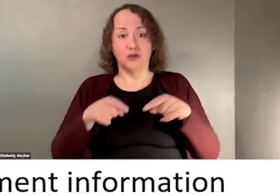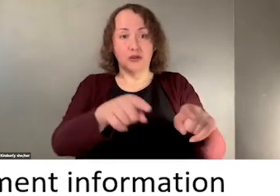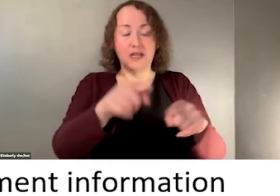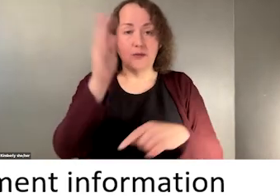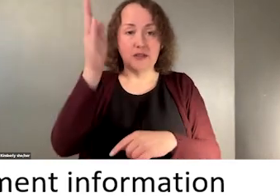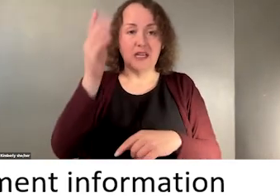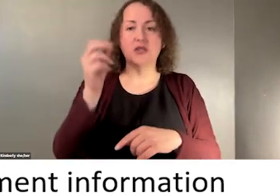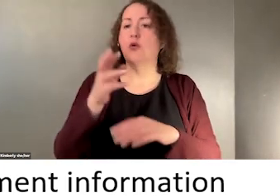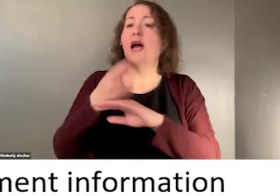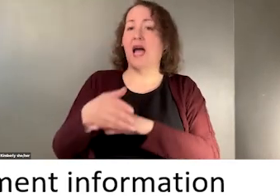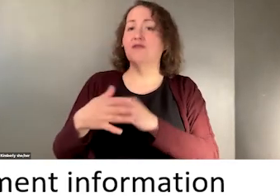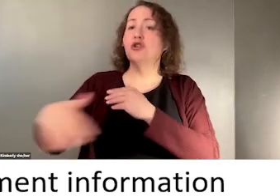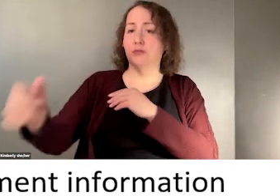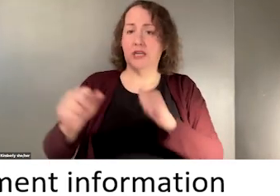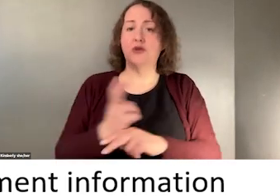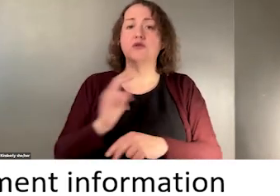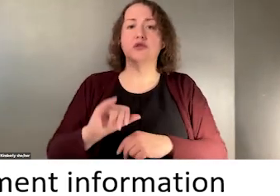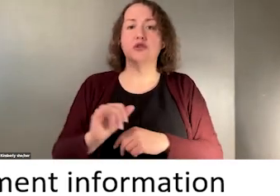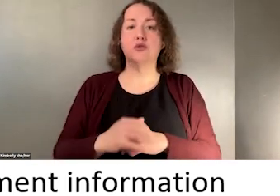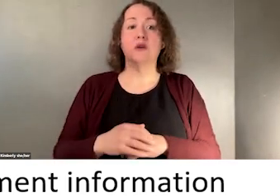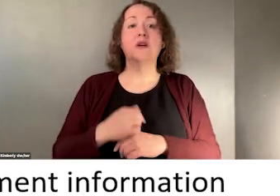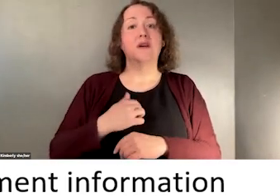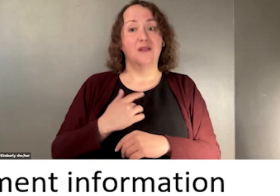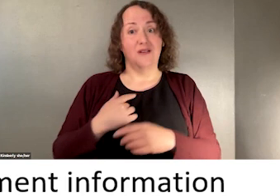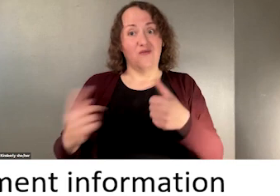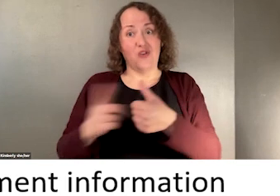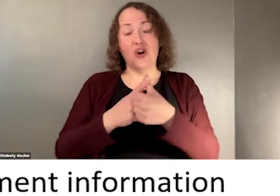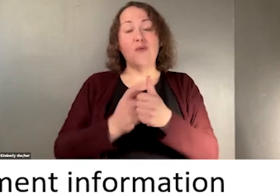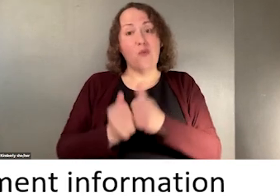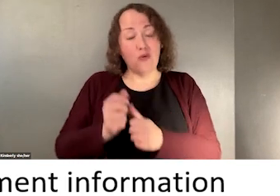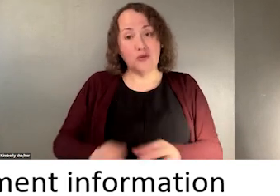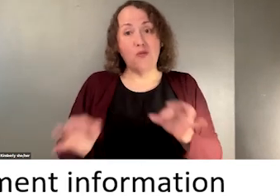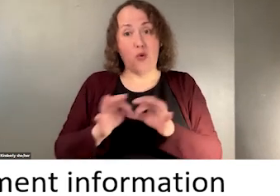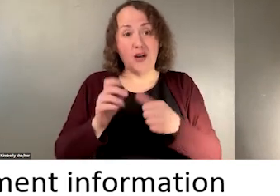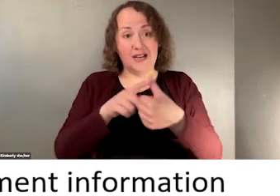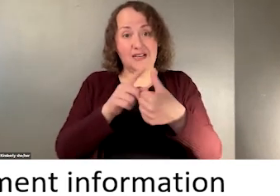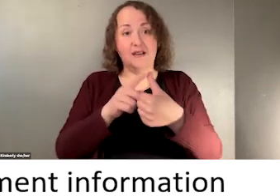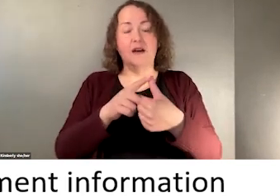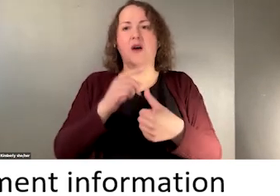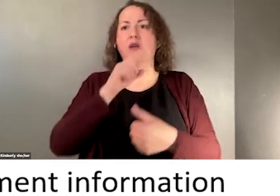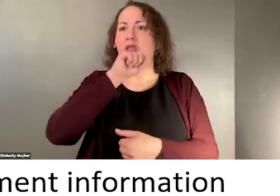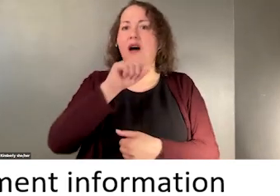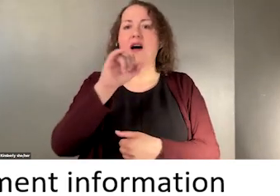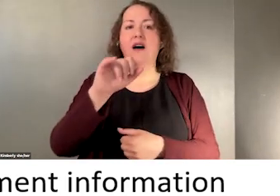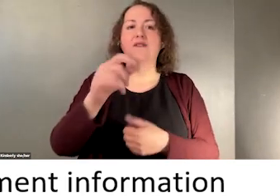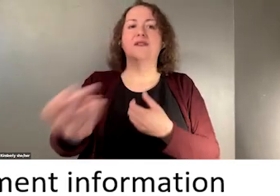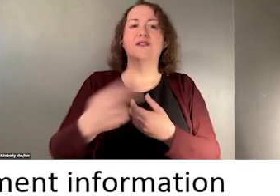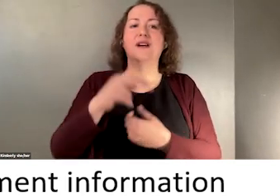The first one here is definitely the most important. We would love for you to join our NSF system update listserv.